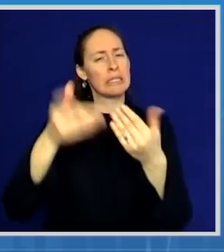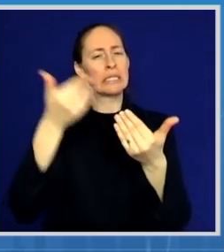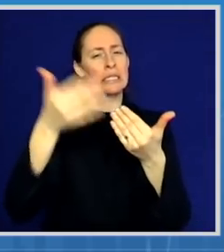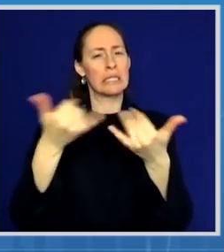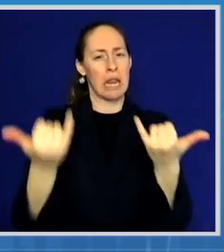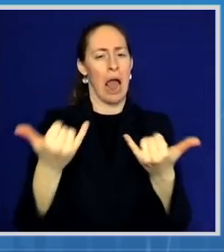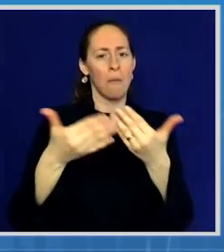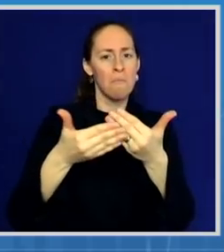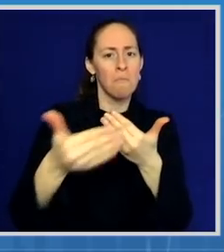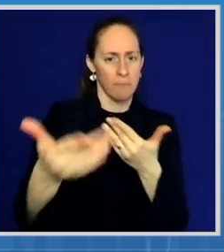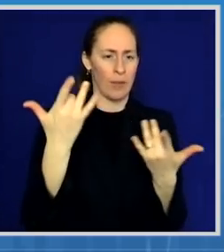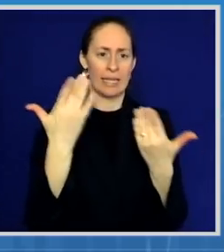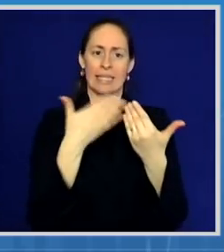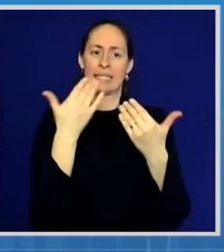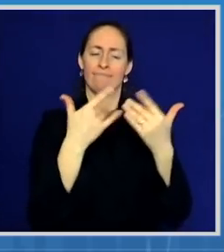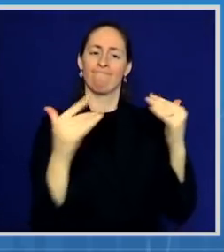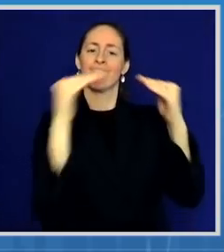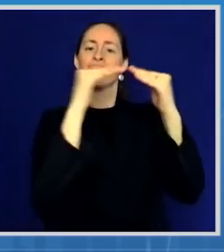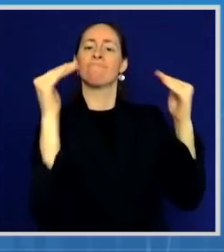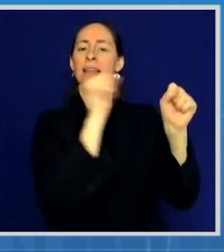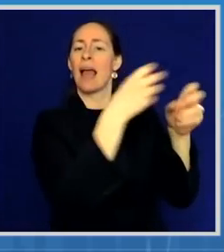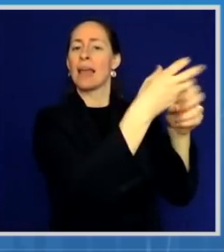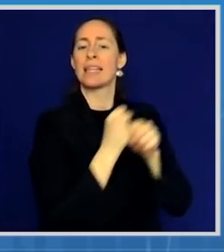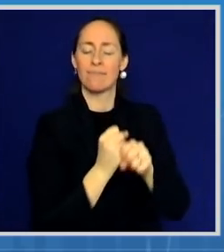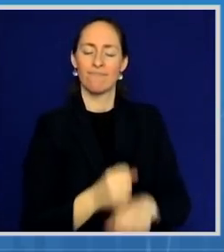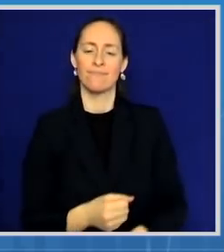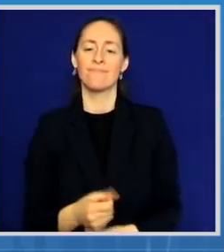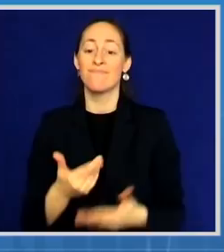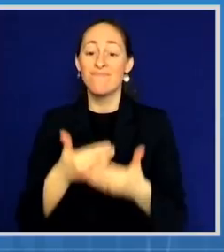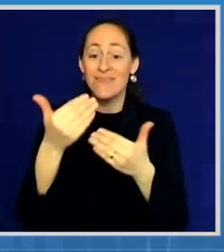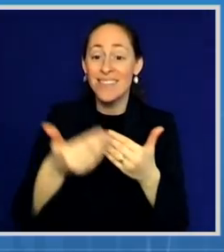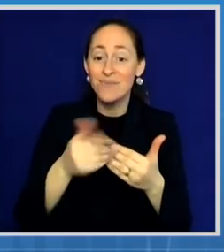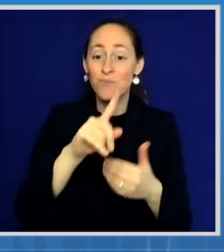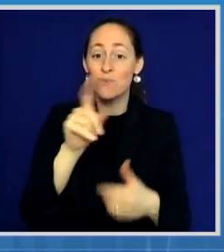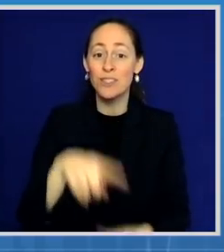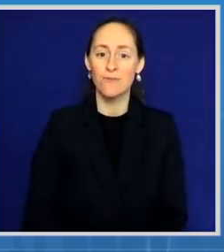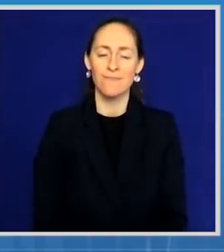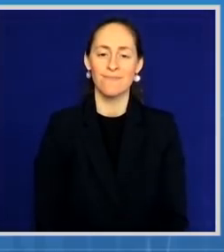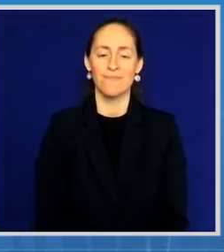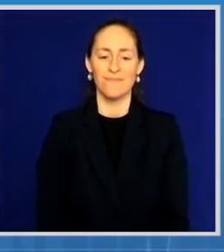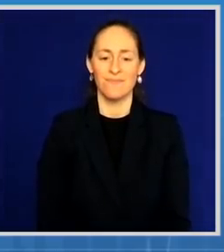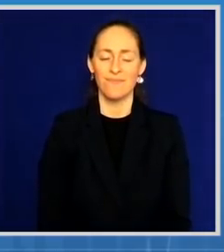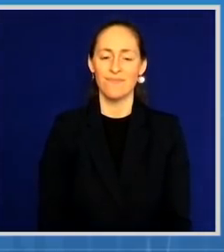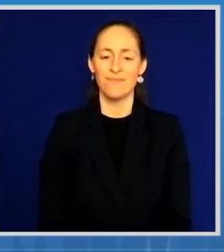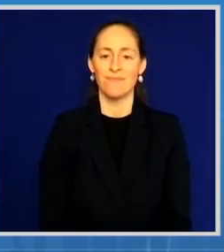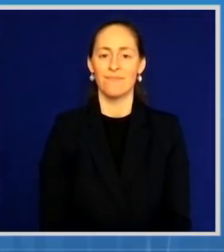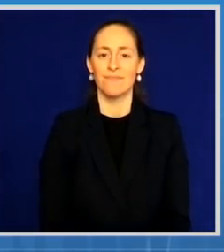Next question. Dr. Murthy: Mr. Zients: I'm sorry? Dr. Murthy: Jeff, can I just add piece of advice also,